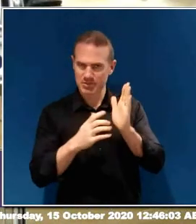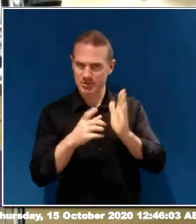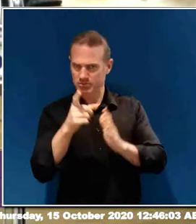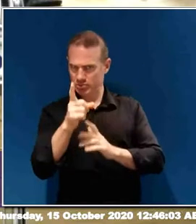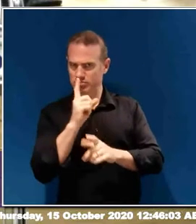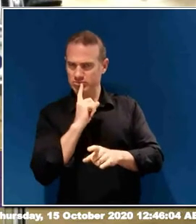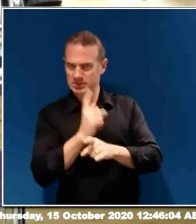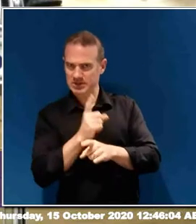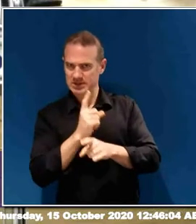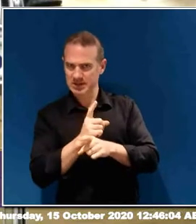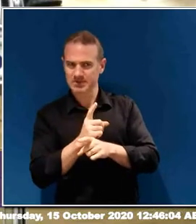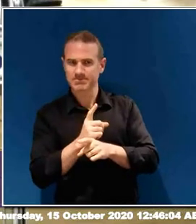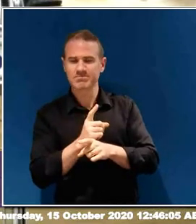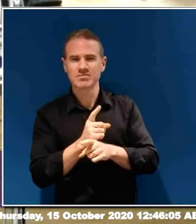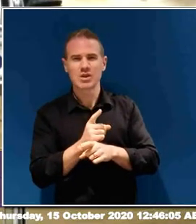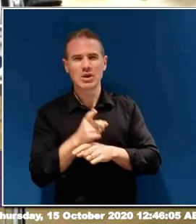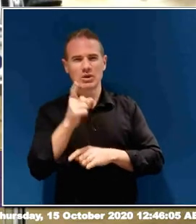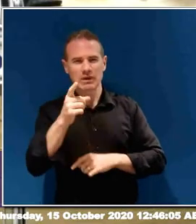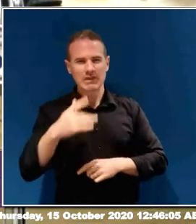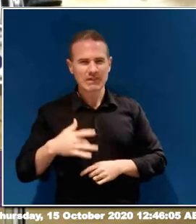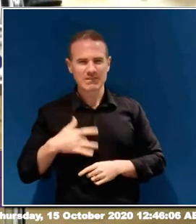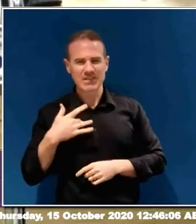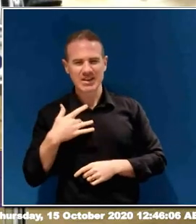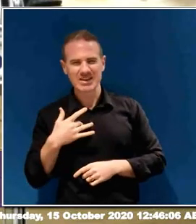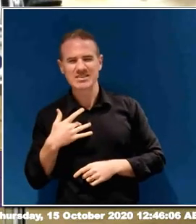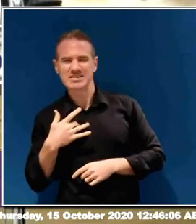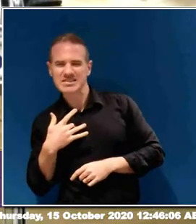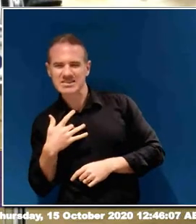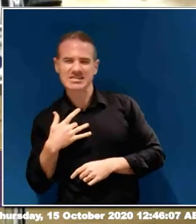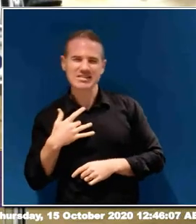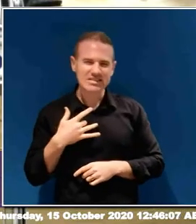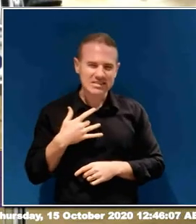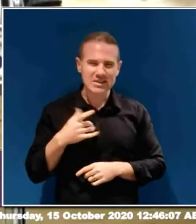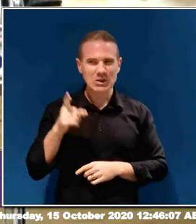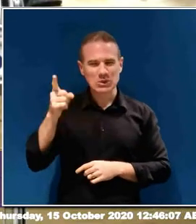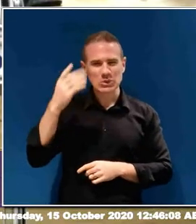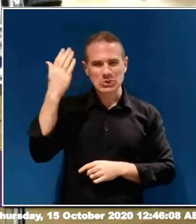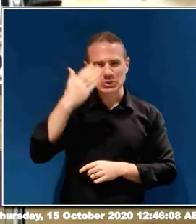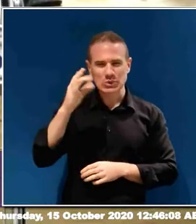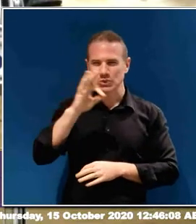providing a student with appropriate supports, you speak with the principal